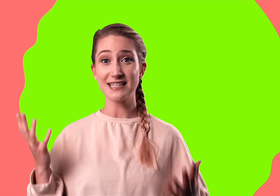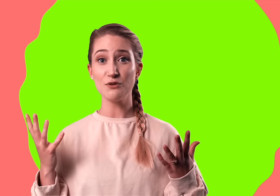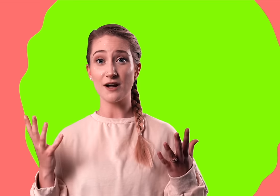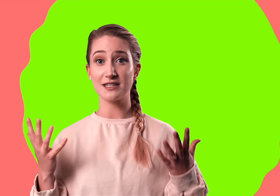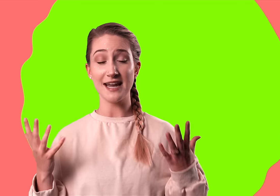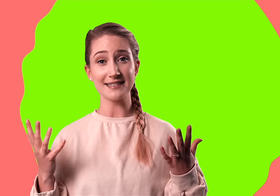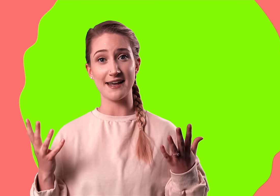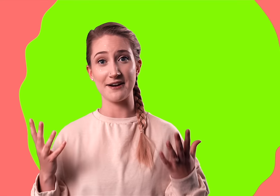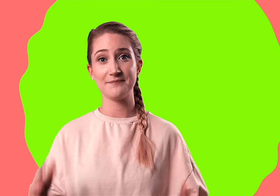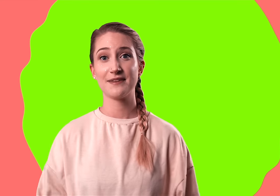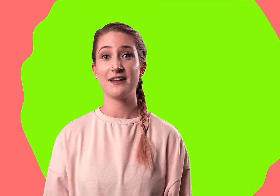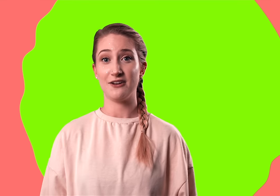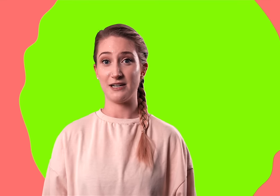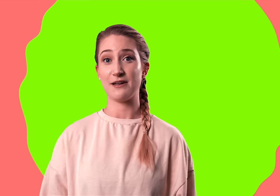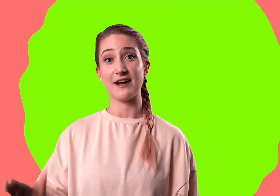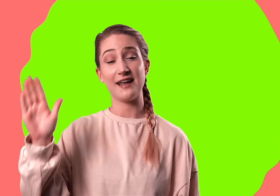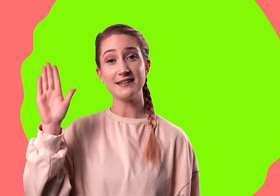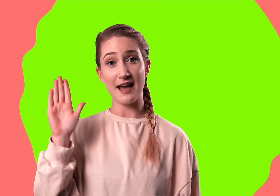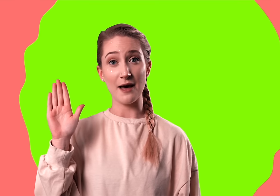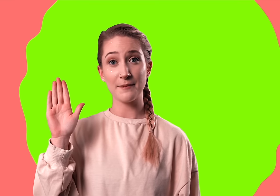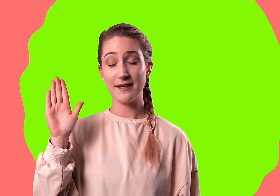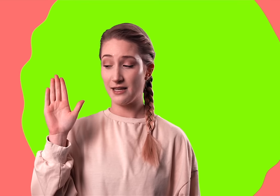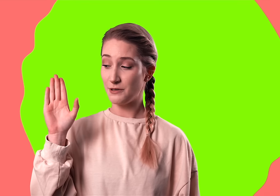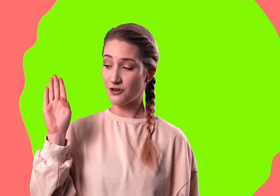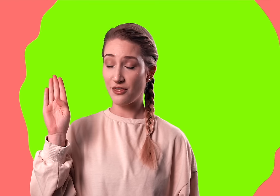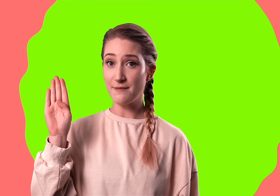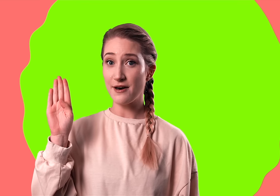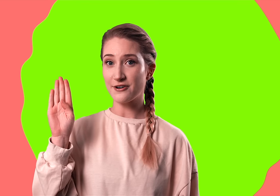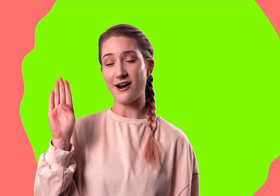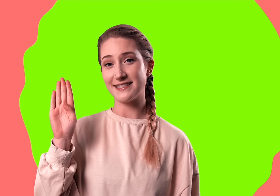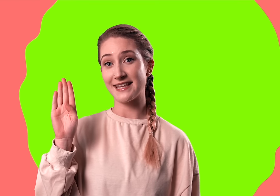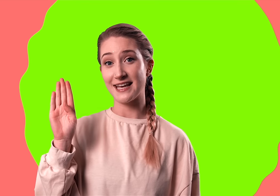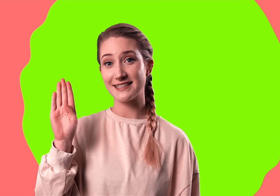Let's move on to the next letter. You're going to put your hand up, put your thumb across like this.